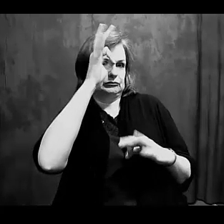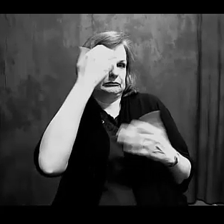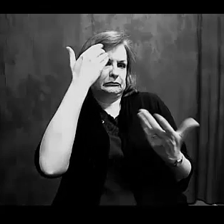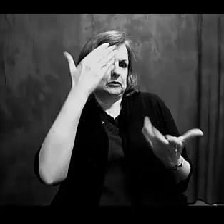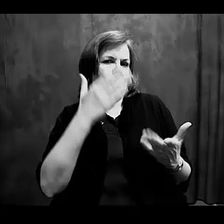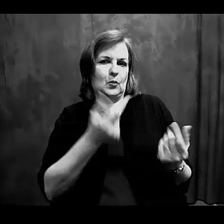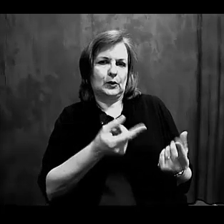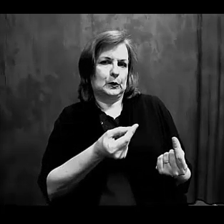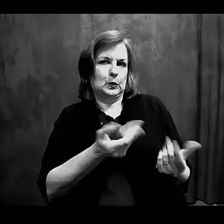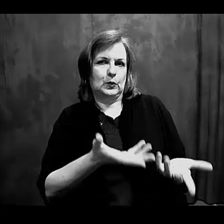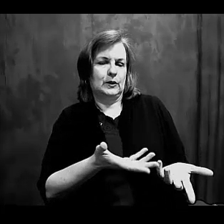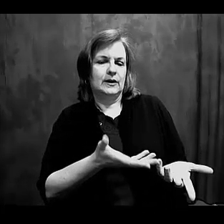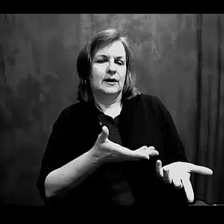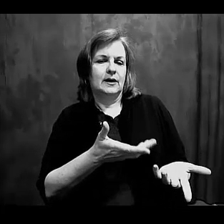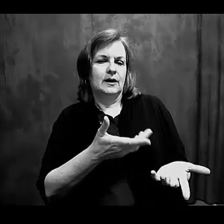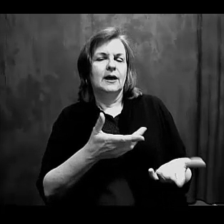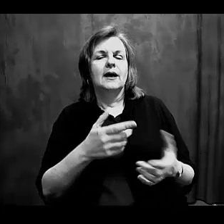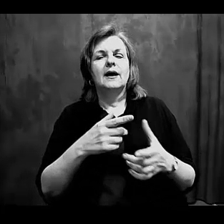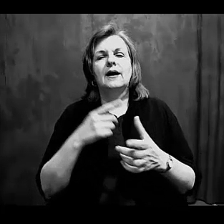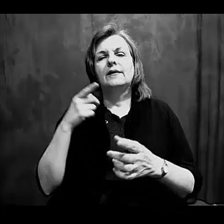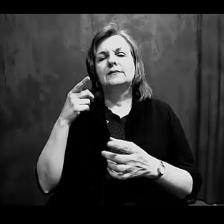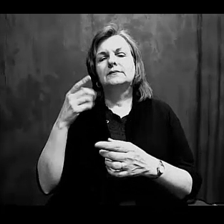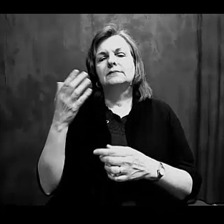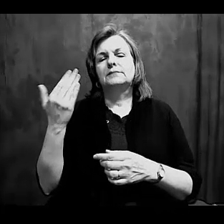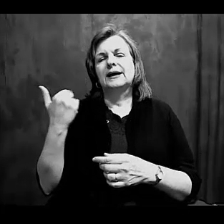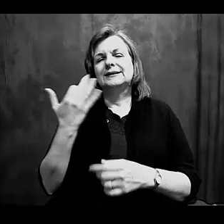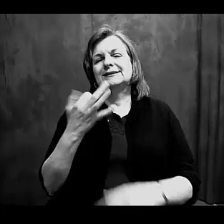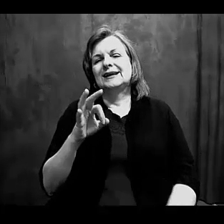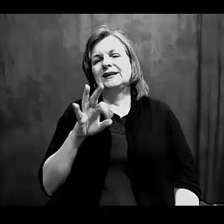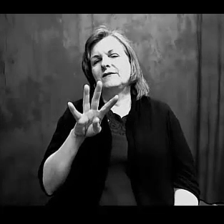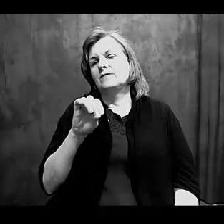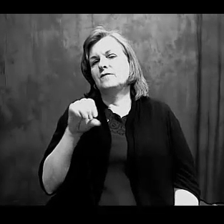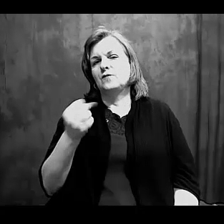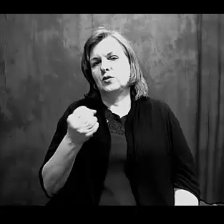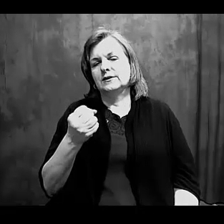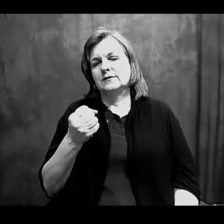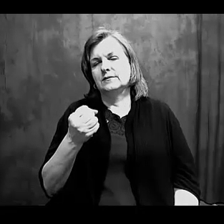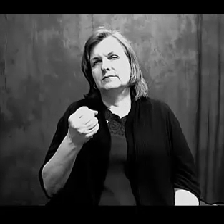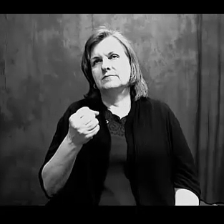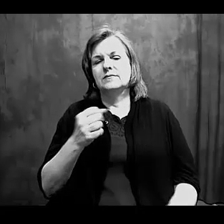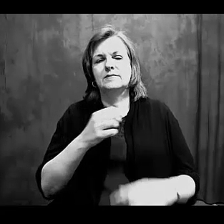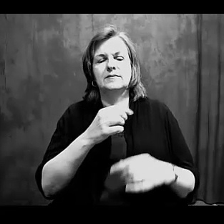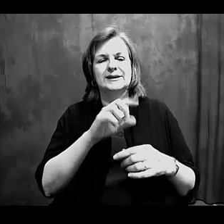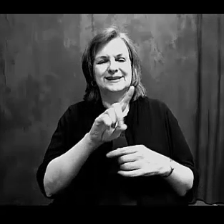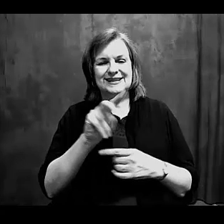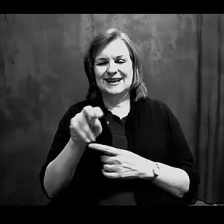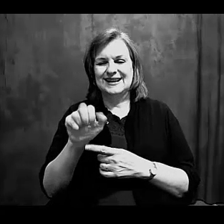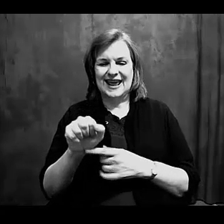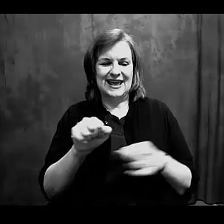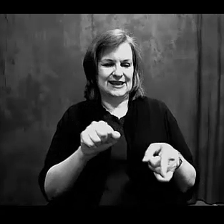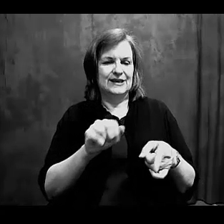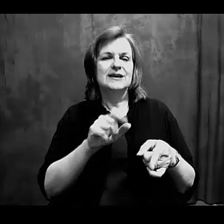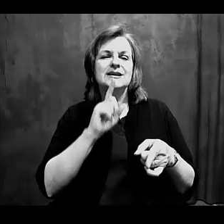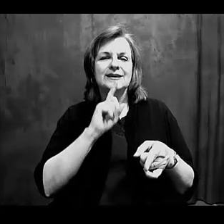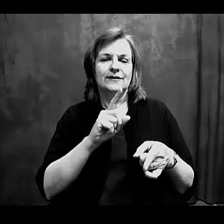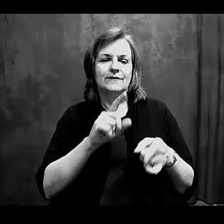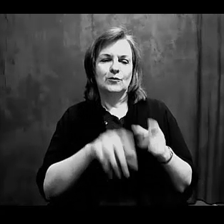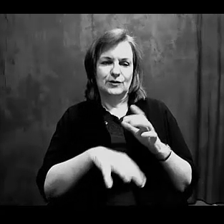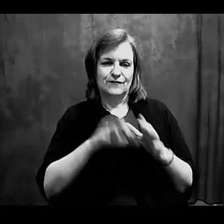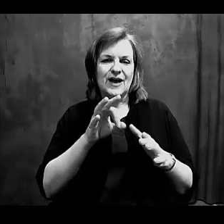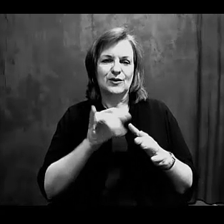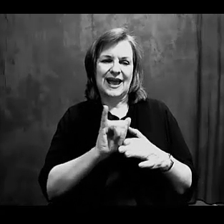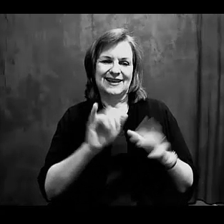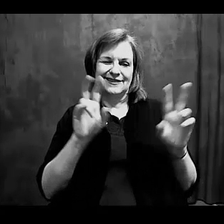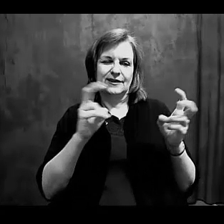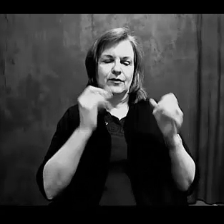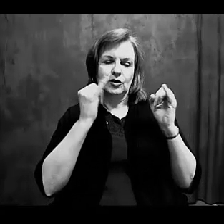so it wasn't until the 1940s that DNA as the genetic material or the instruction book was a much